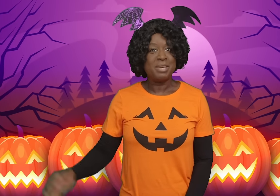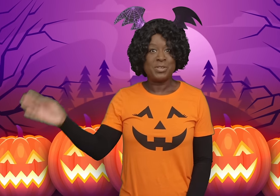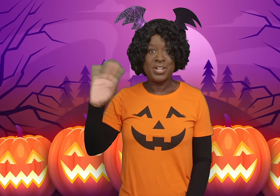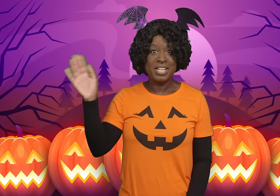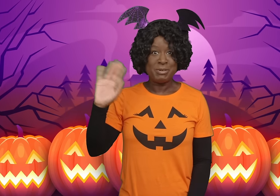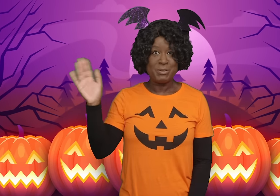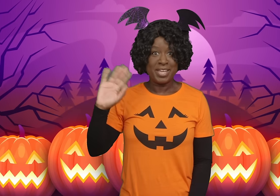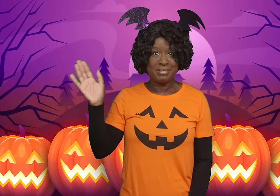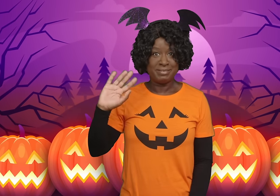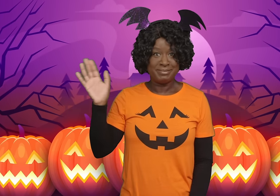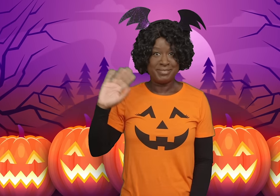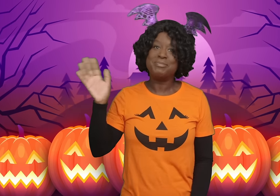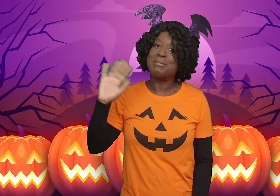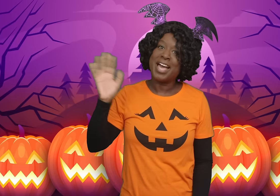Keep learning and growing. Bye bye.